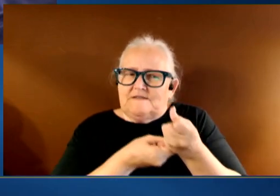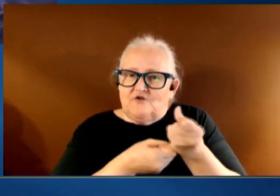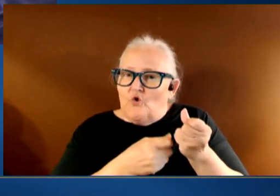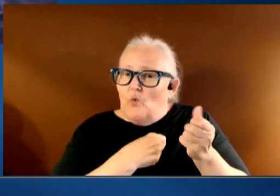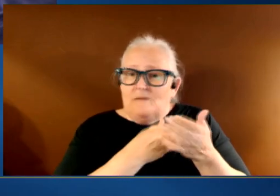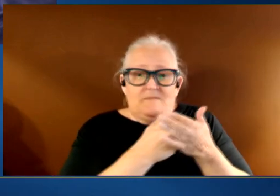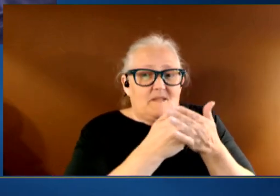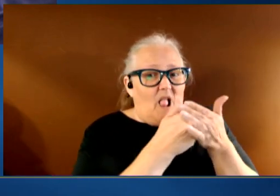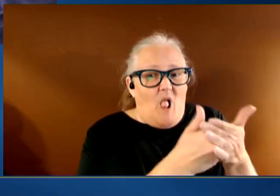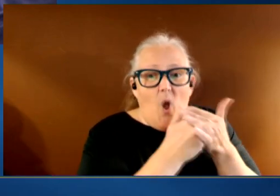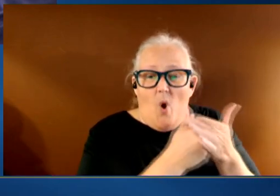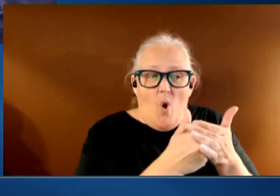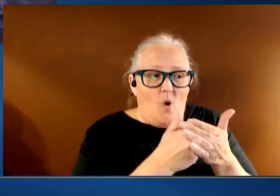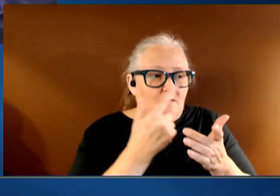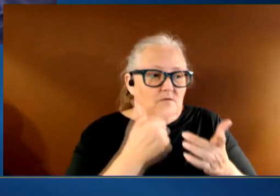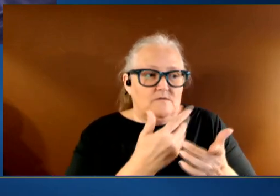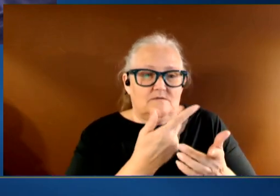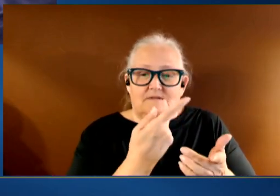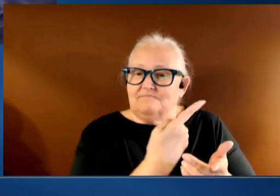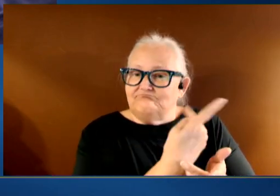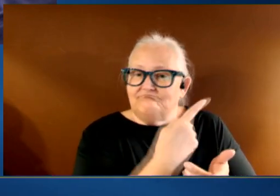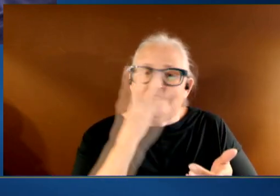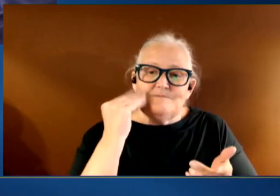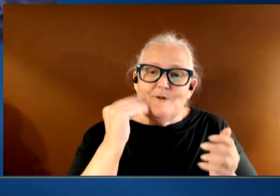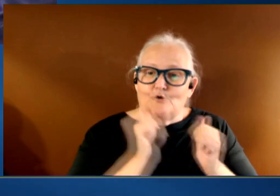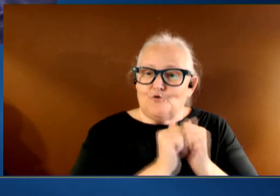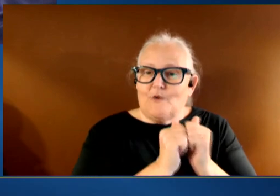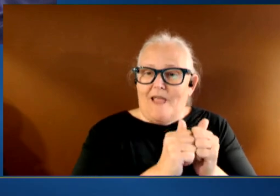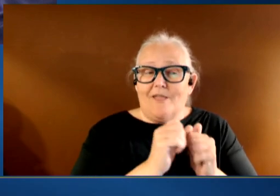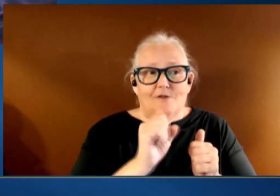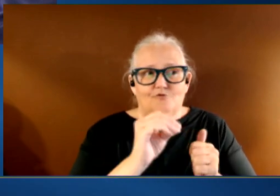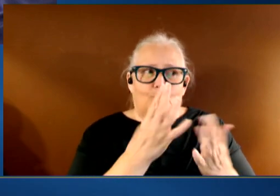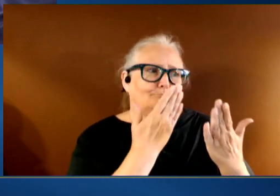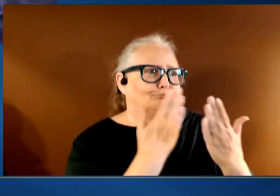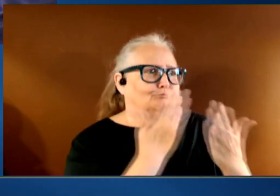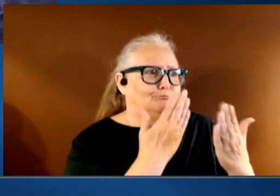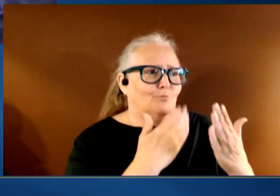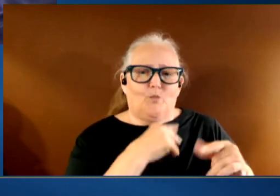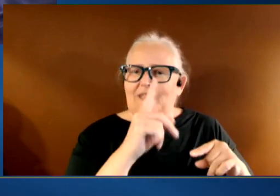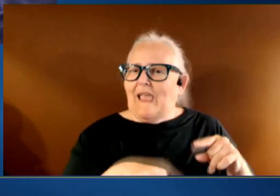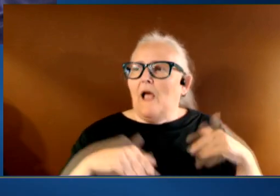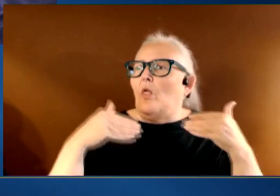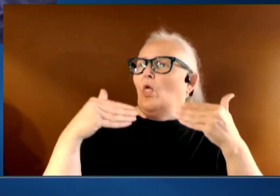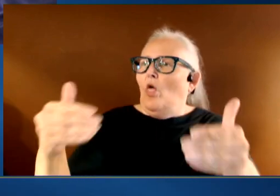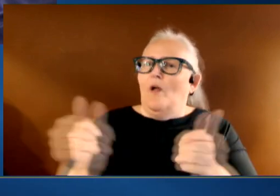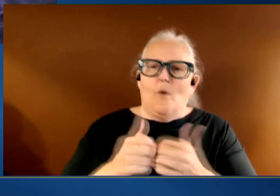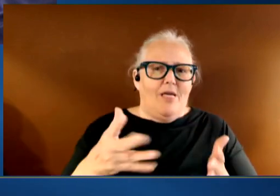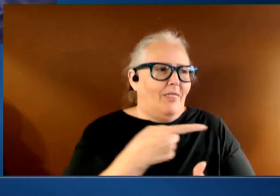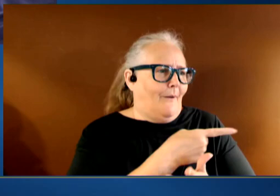so I'm just very grateful. We can't do it without you, so thank you so much. And I would say one